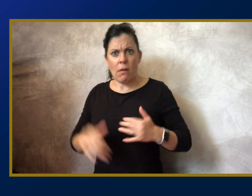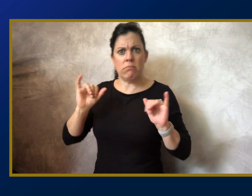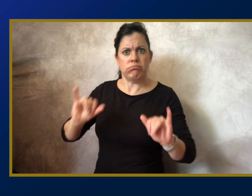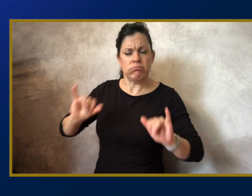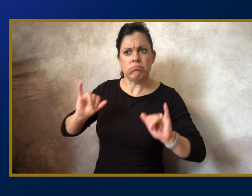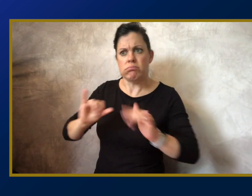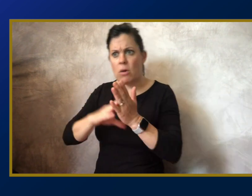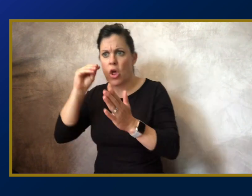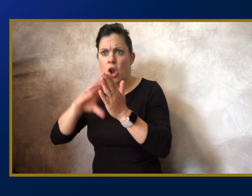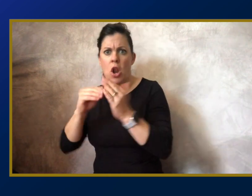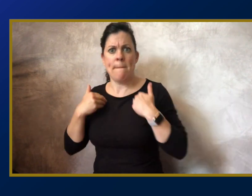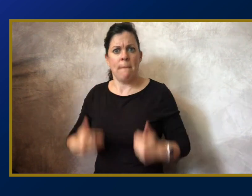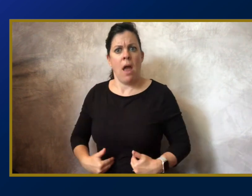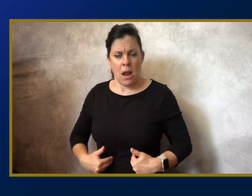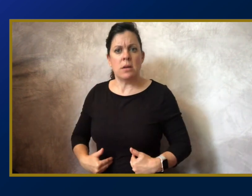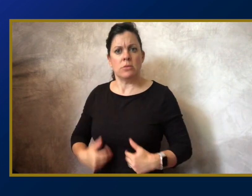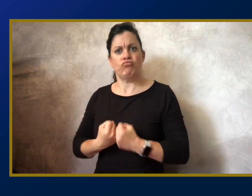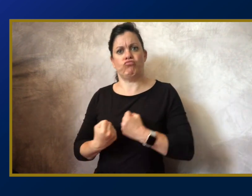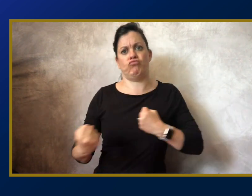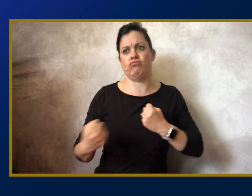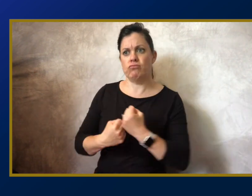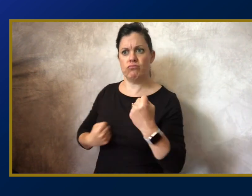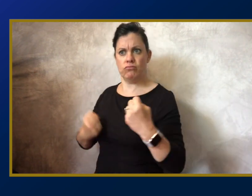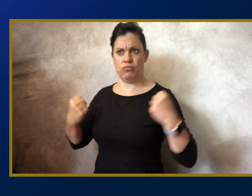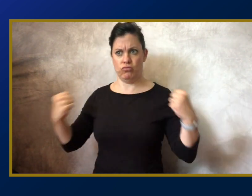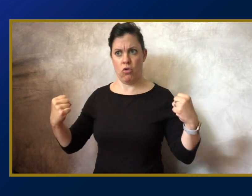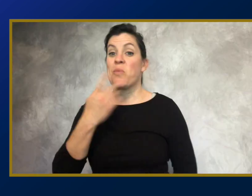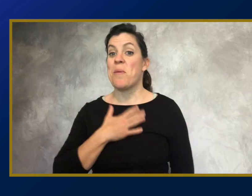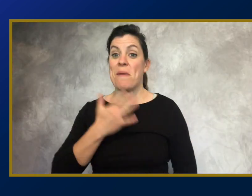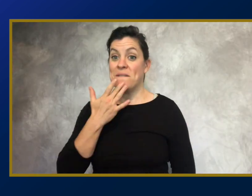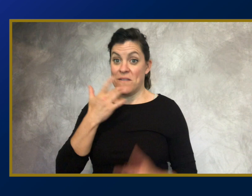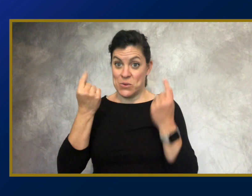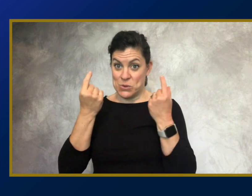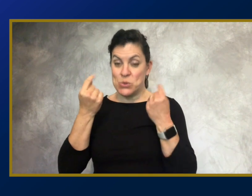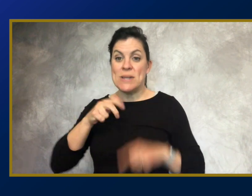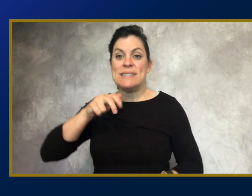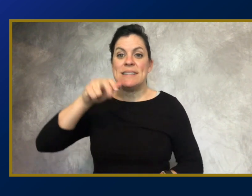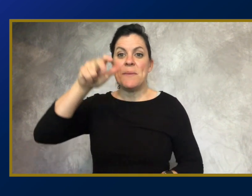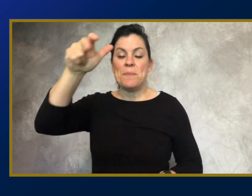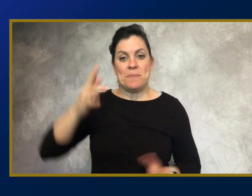it's hip strength, all while maintaining their core and one of my favorite activities as a